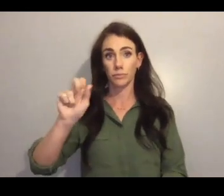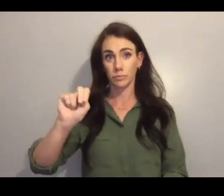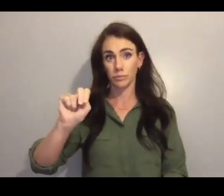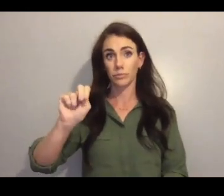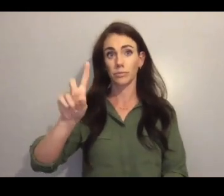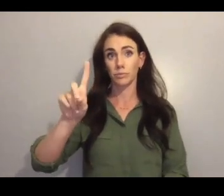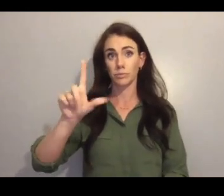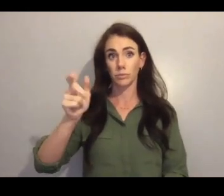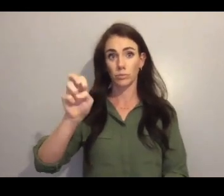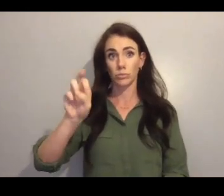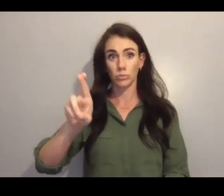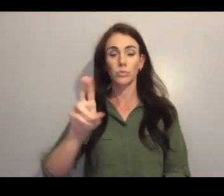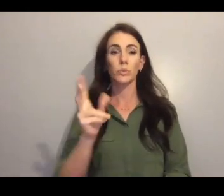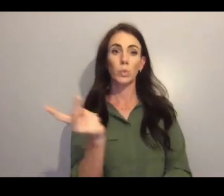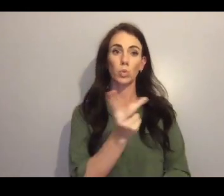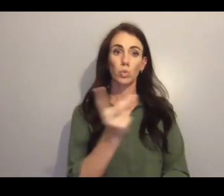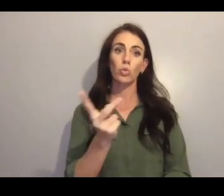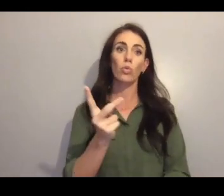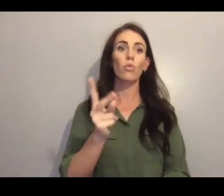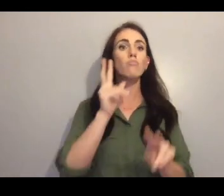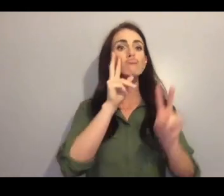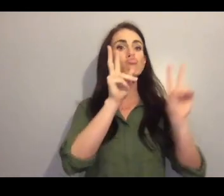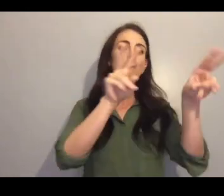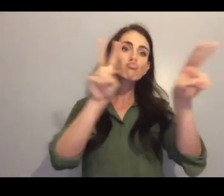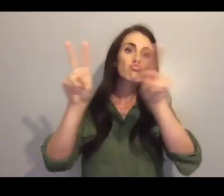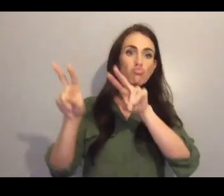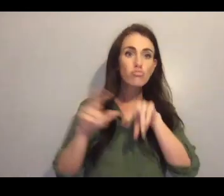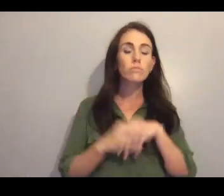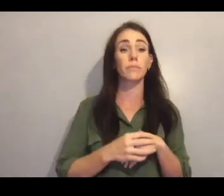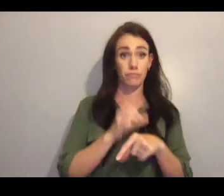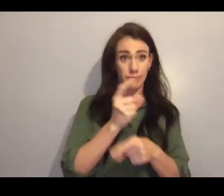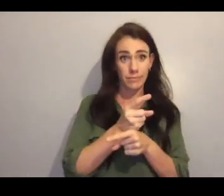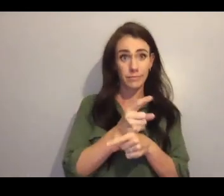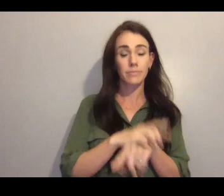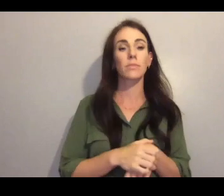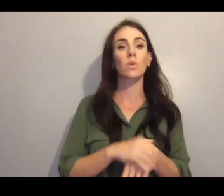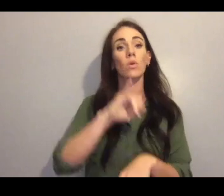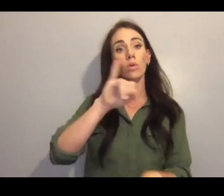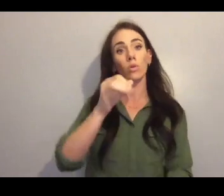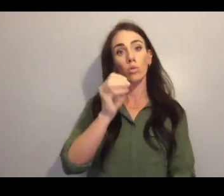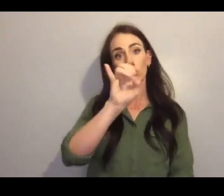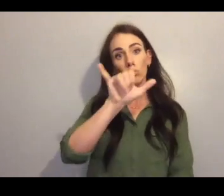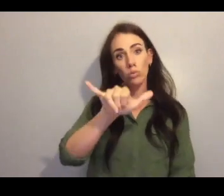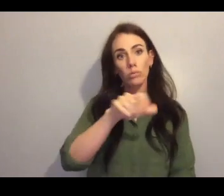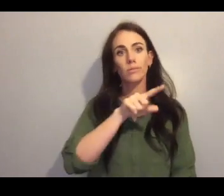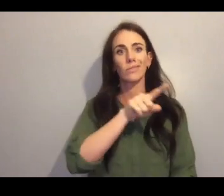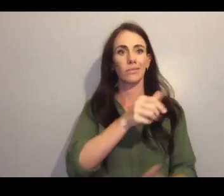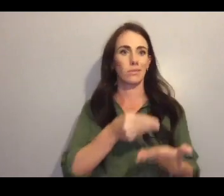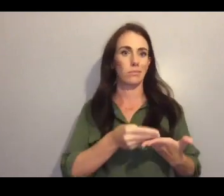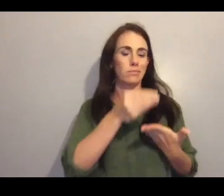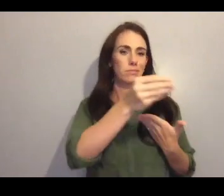Chandler end up going sightseeing. So Joey